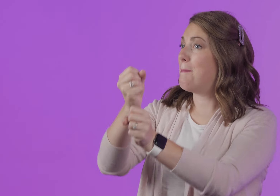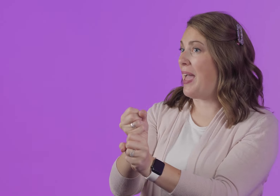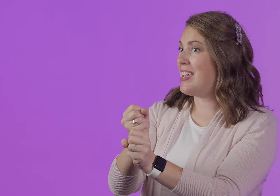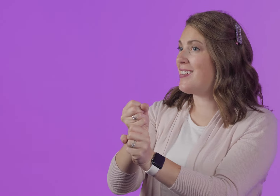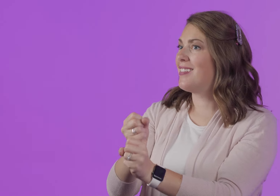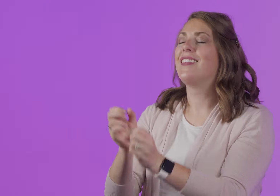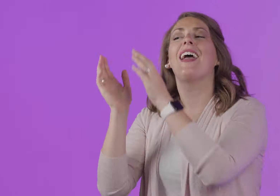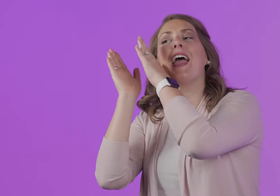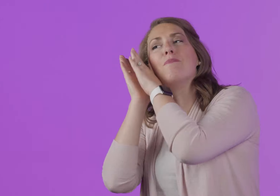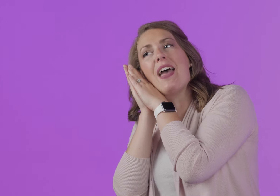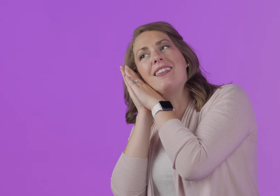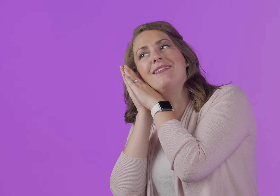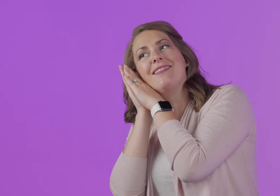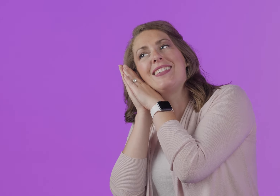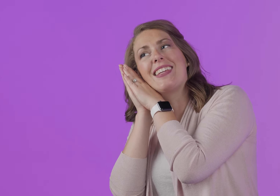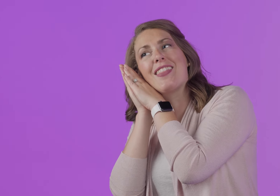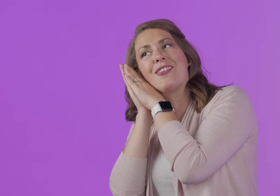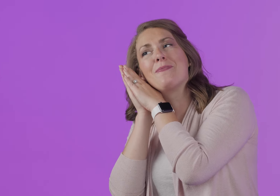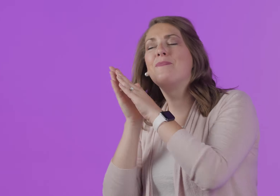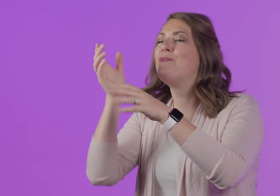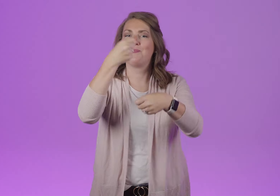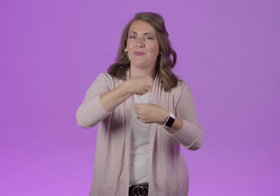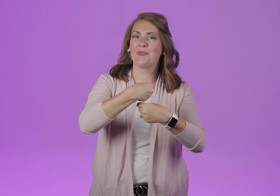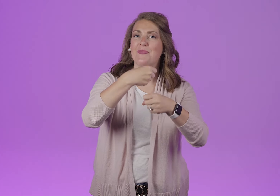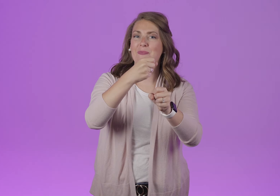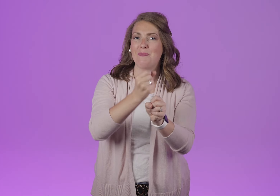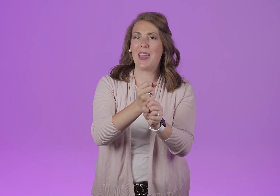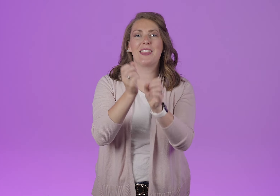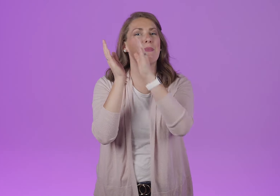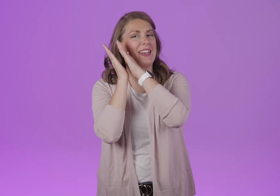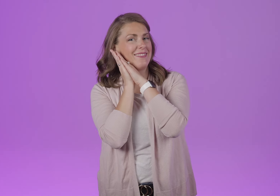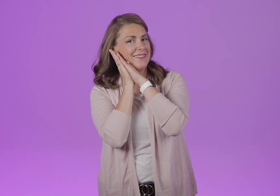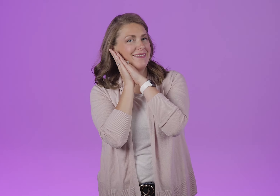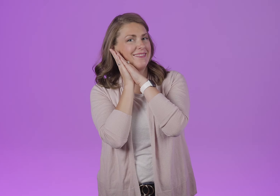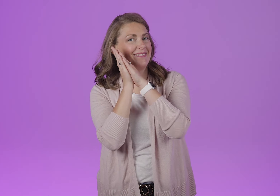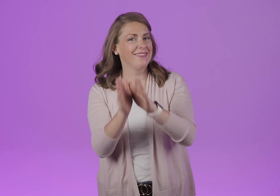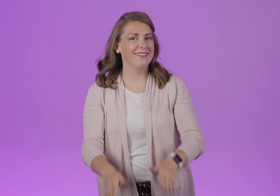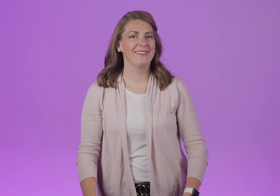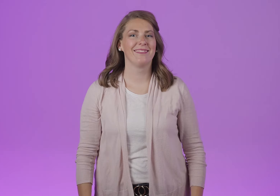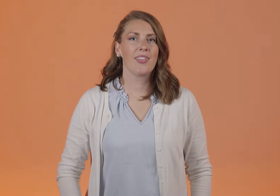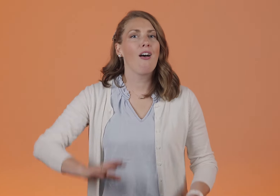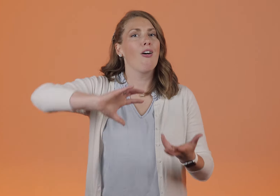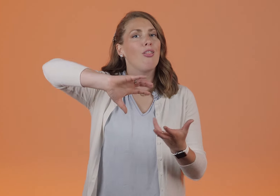Make and bed together. Make the bed.